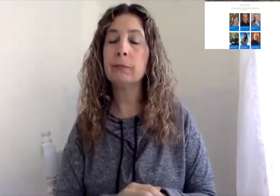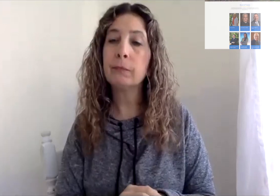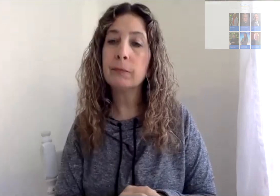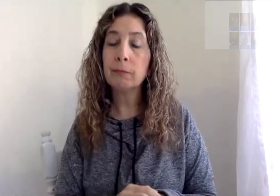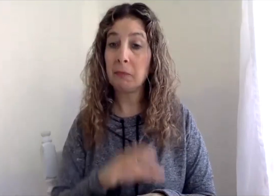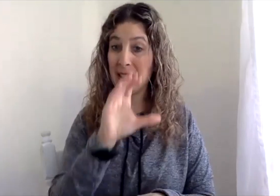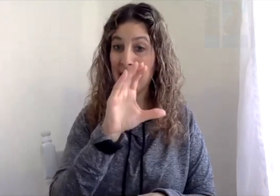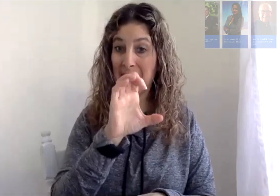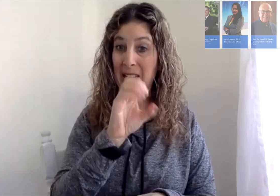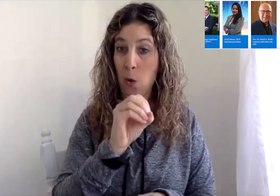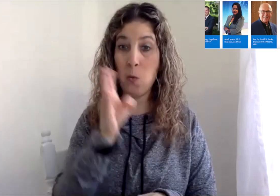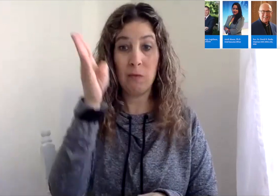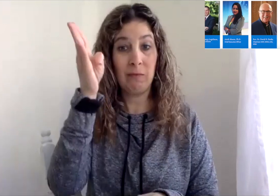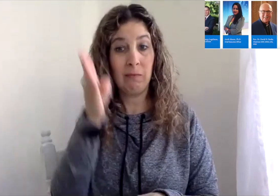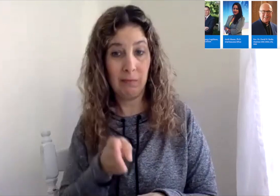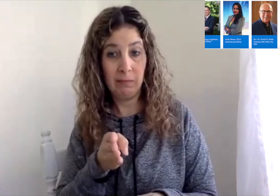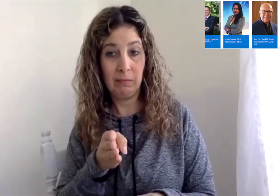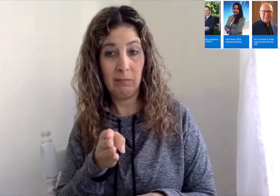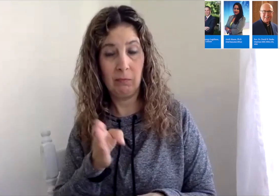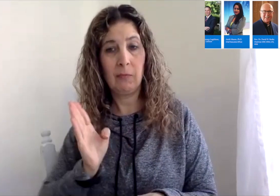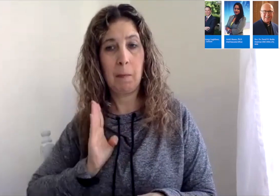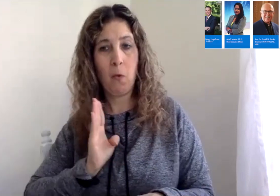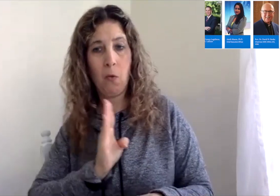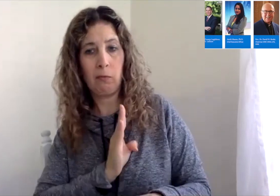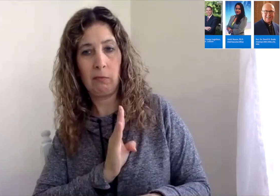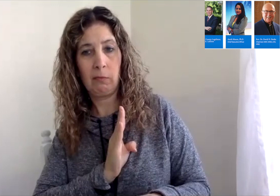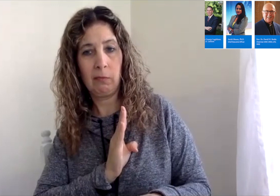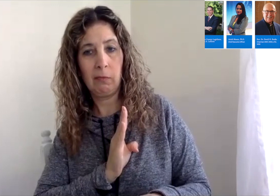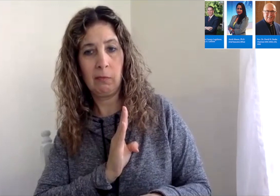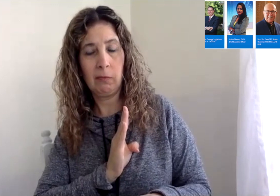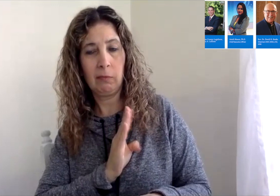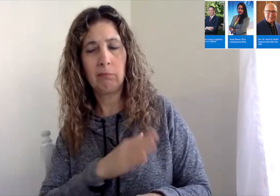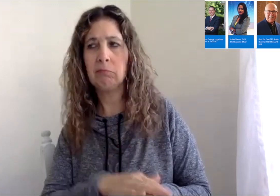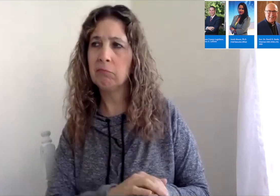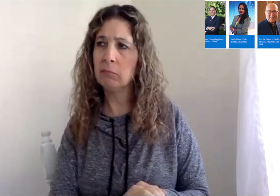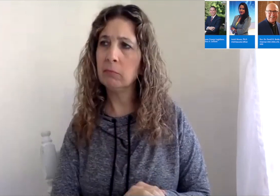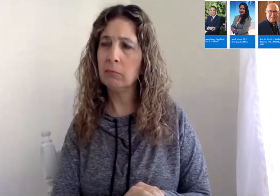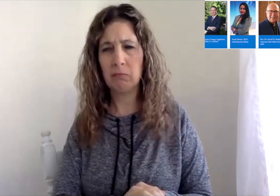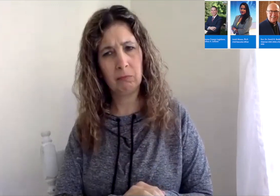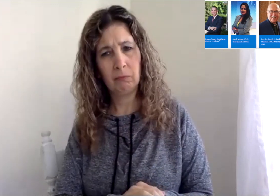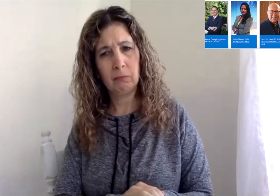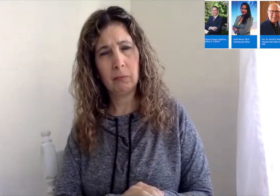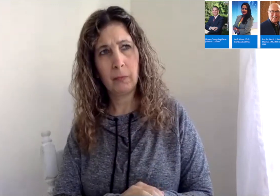and the title under her name. Surprises us. It's CEO slash board.